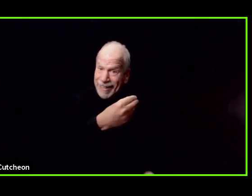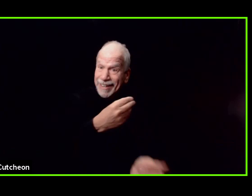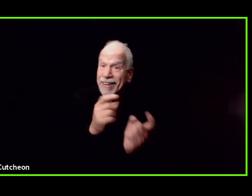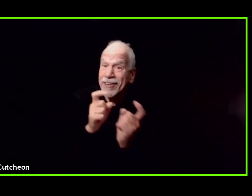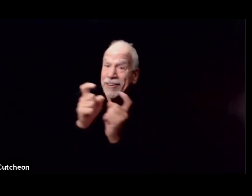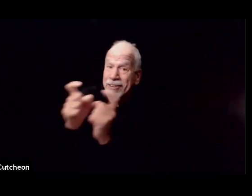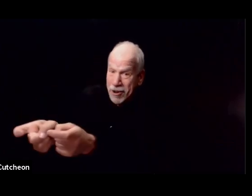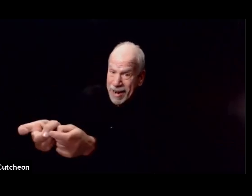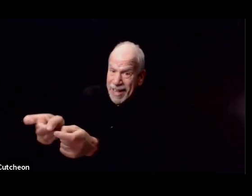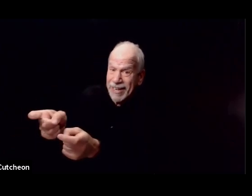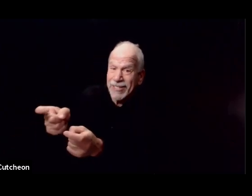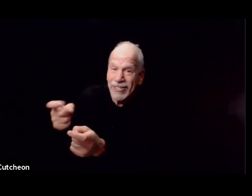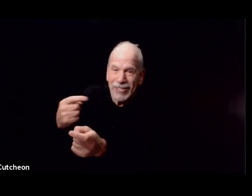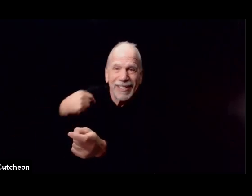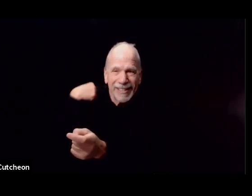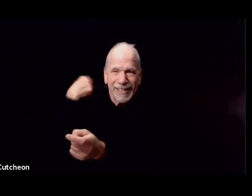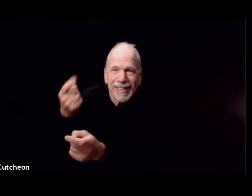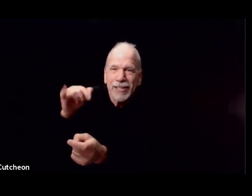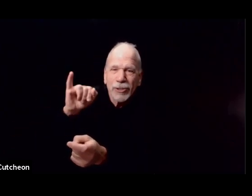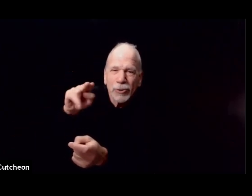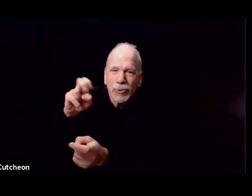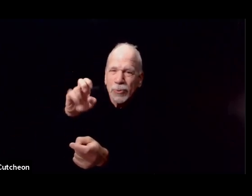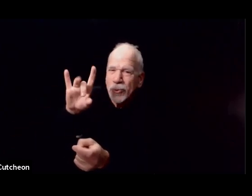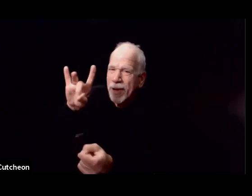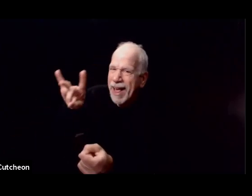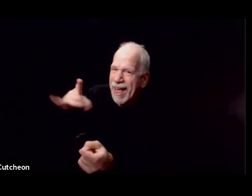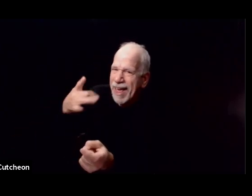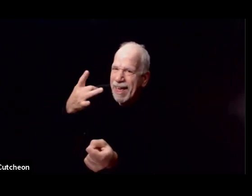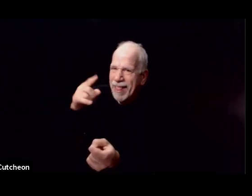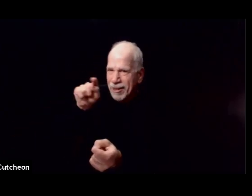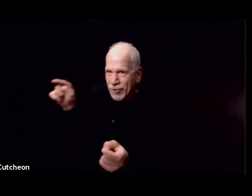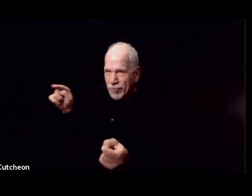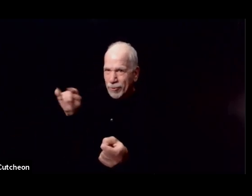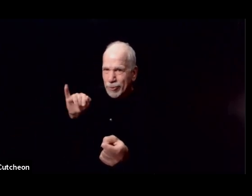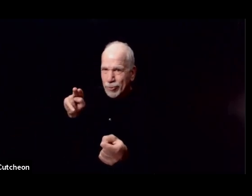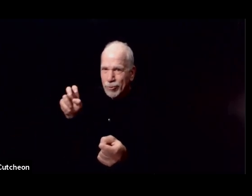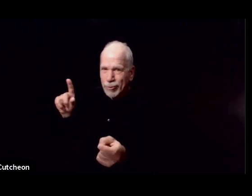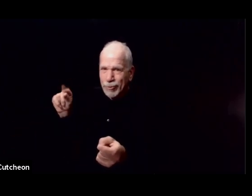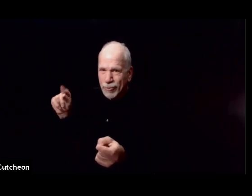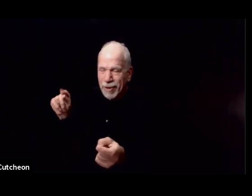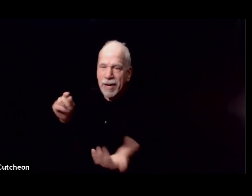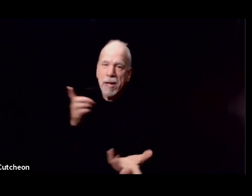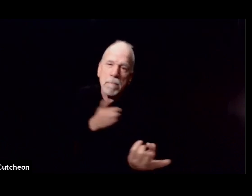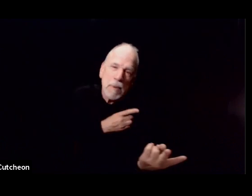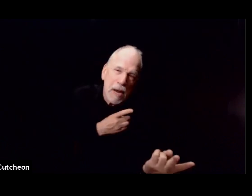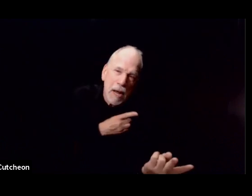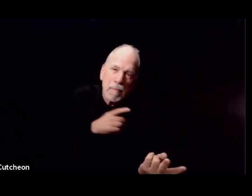Center sites in the Twin Cities metro area and northeastern Minnesota and overall the